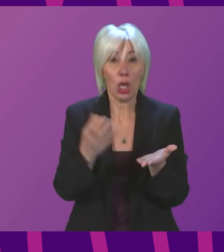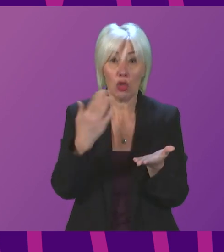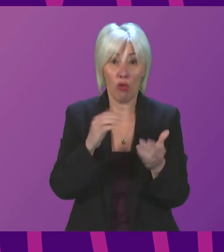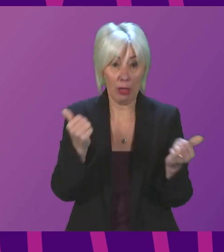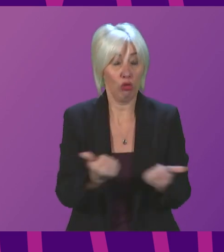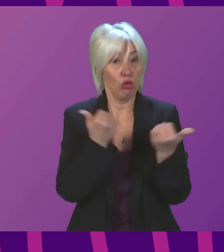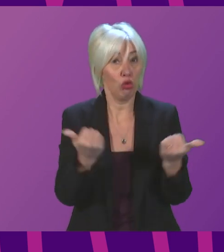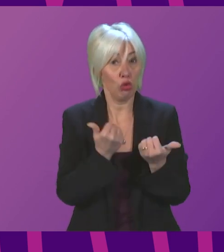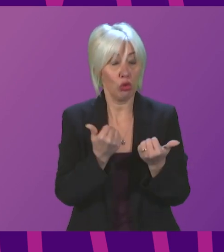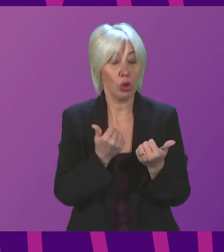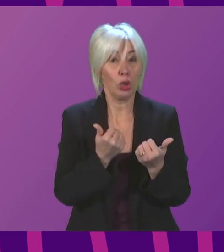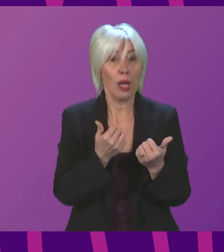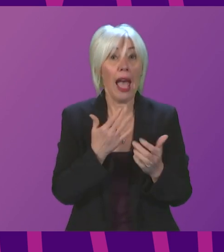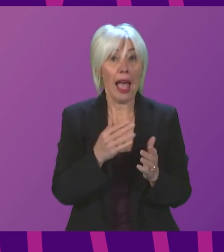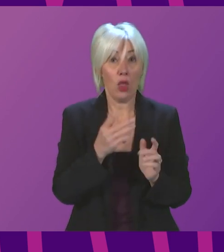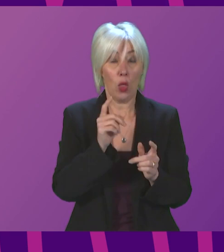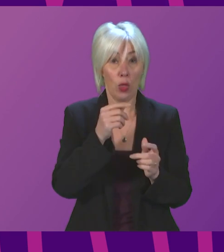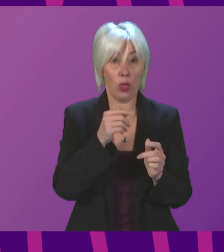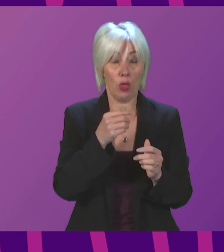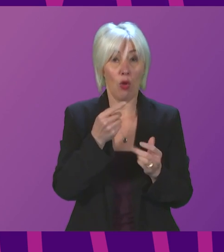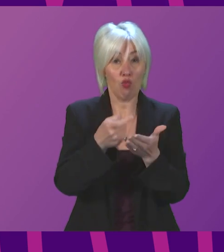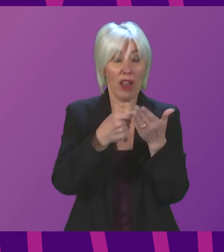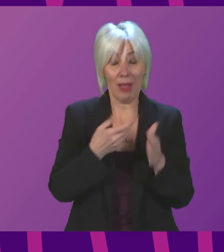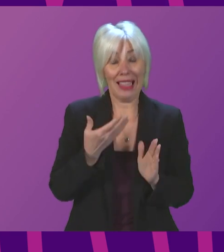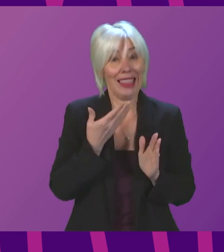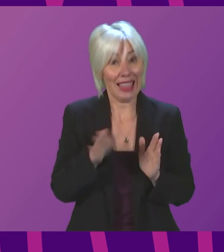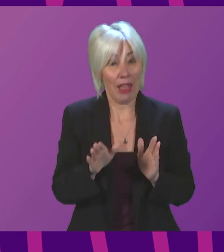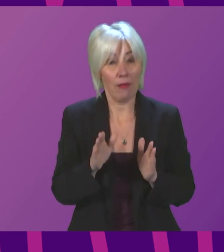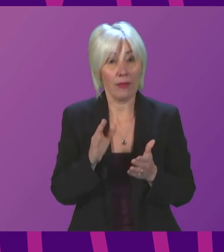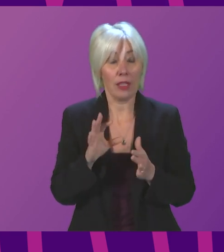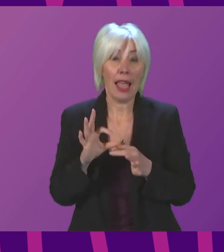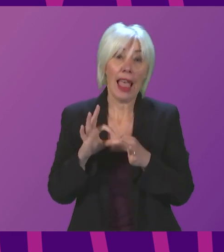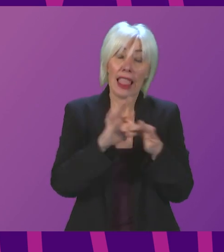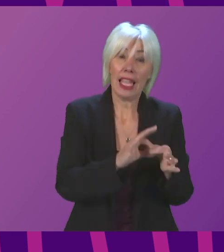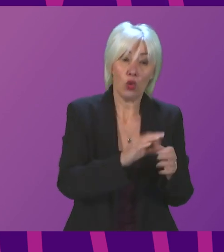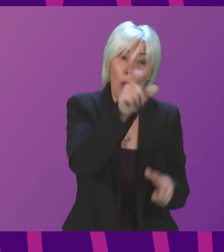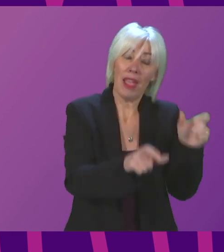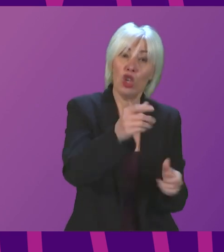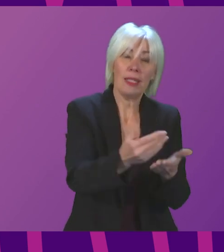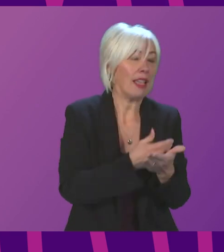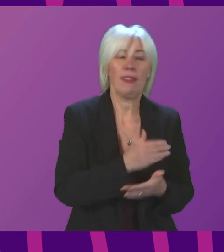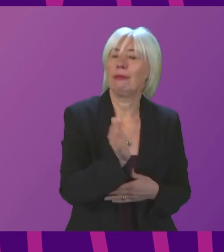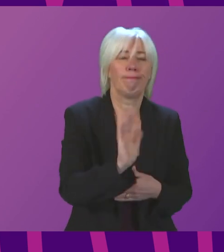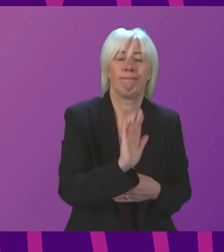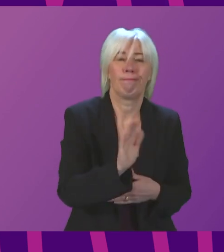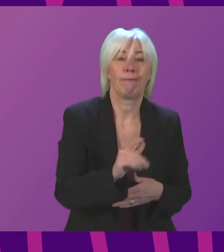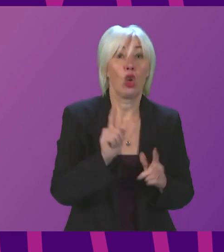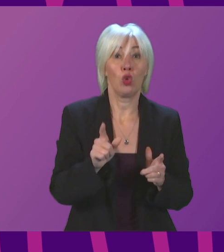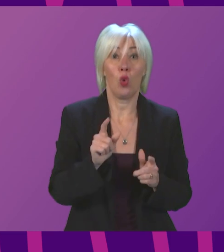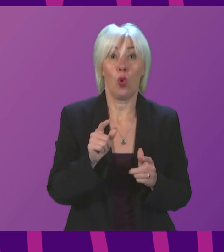and the remaining actions do not relate directly to patient safety. The advice, assurance and